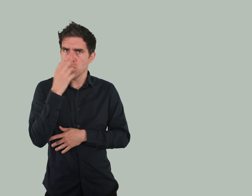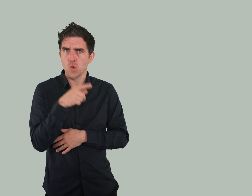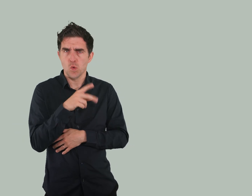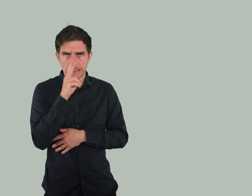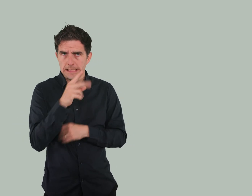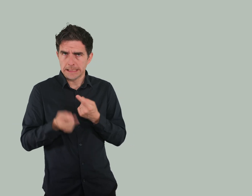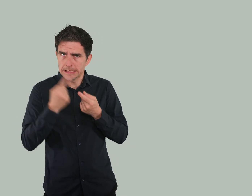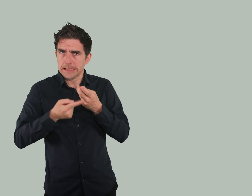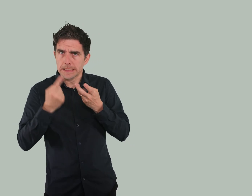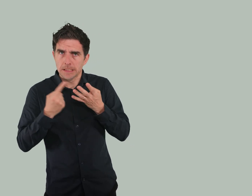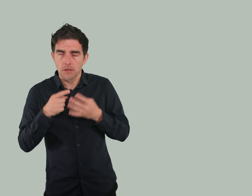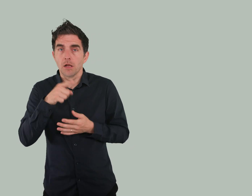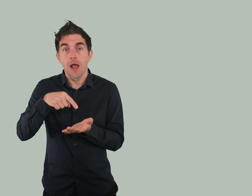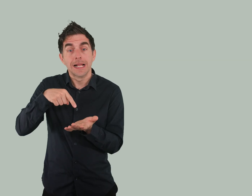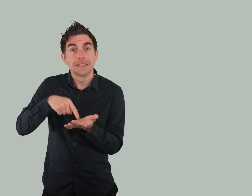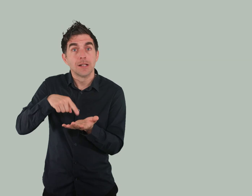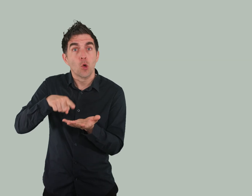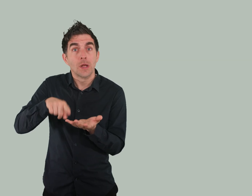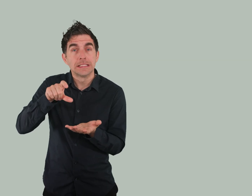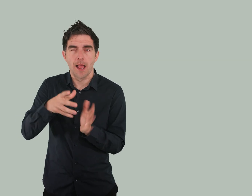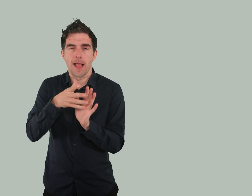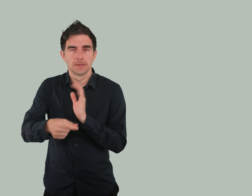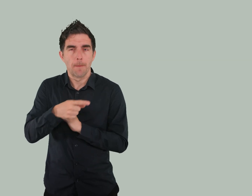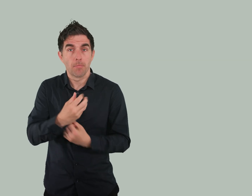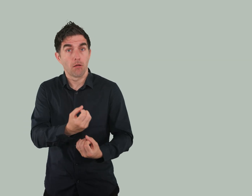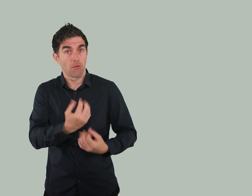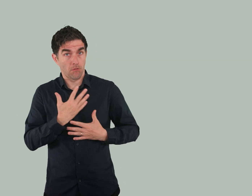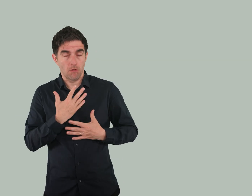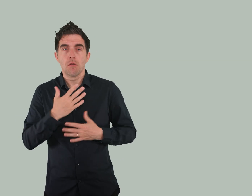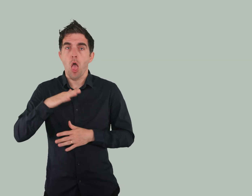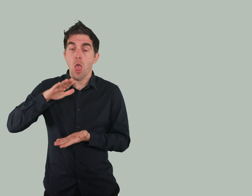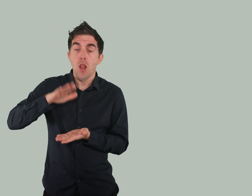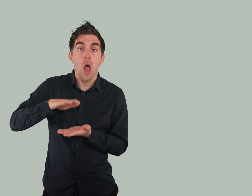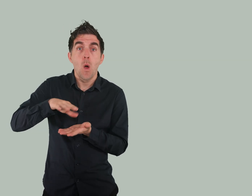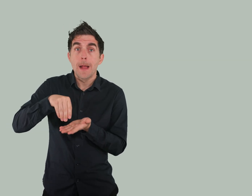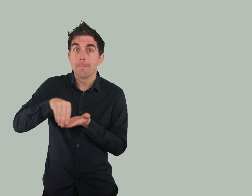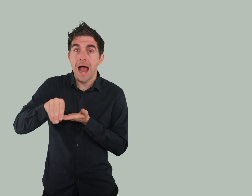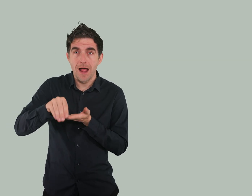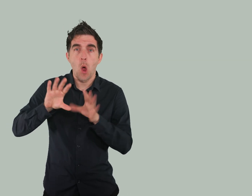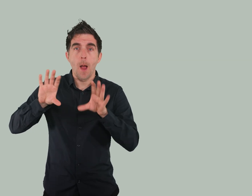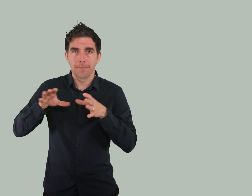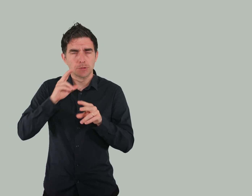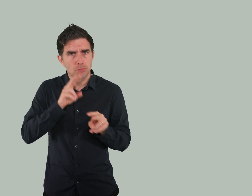This is heavily contested by others. The TUC, for example, told us that ‘[the] Low Pay Commission